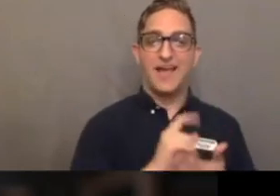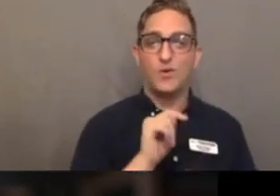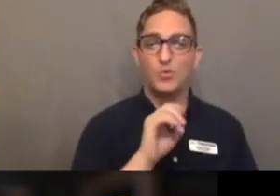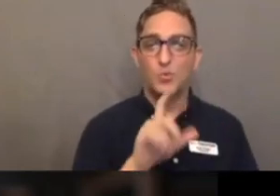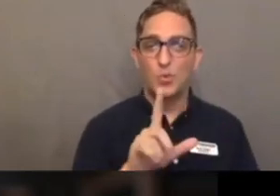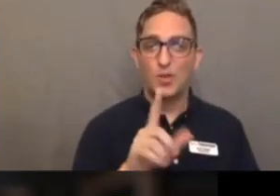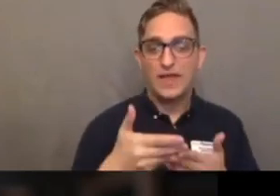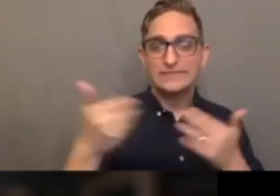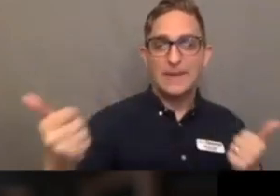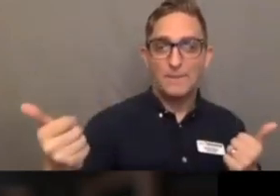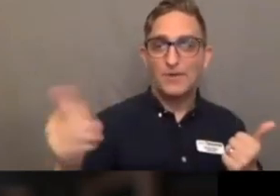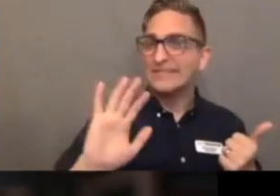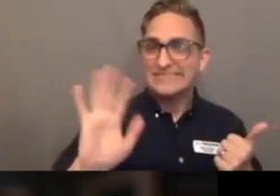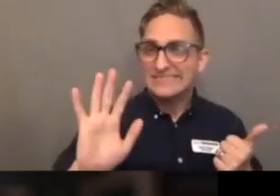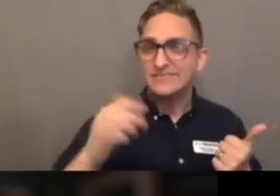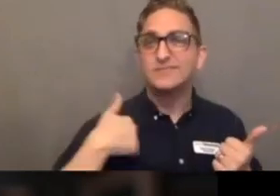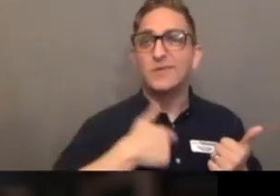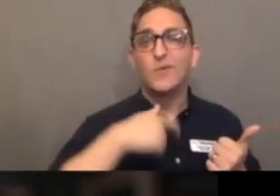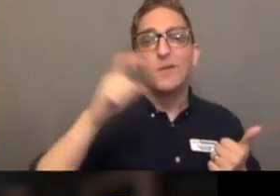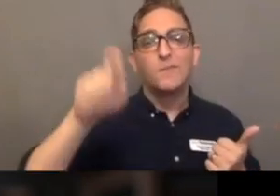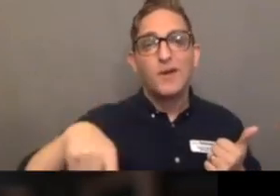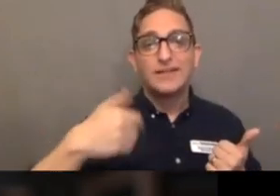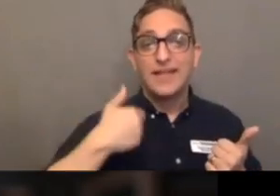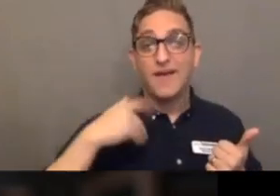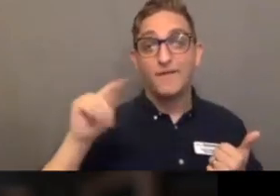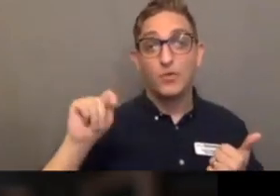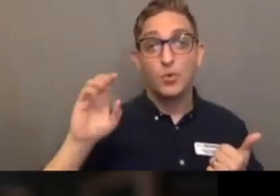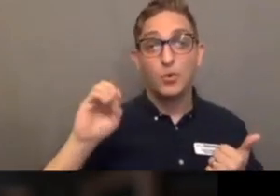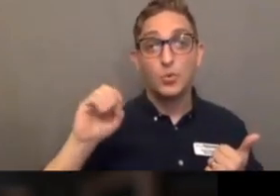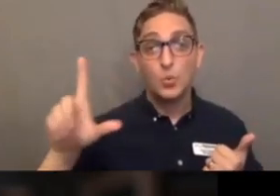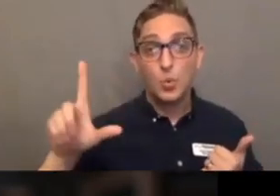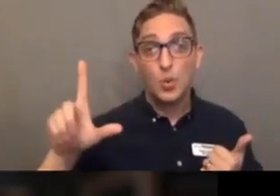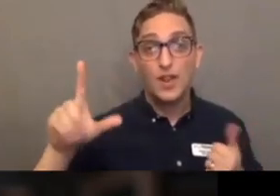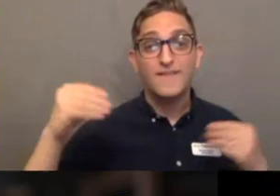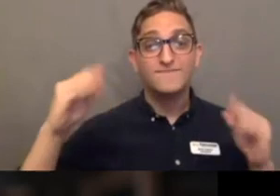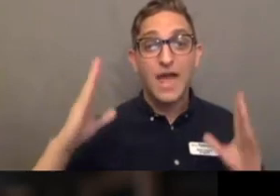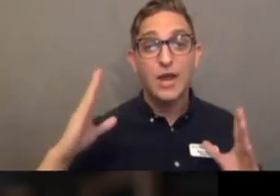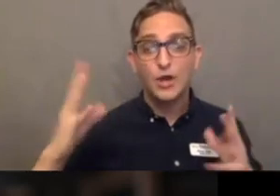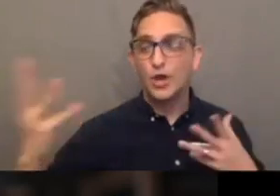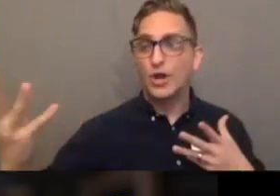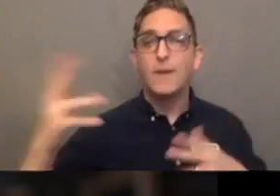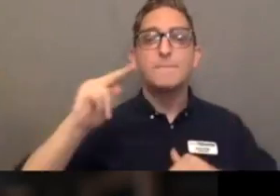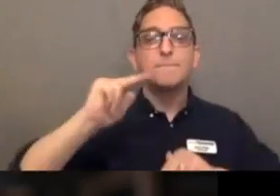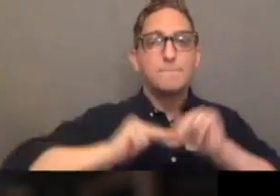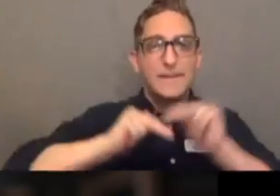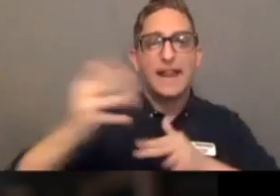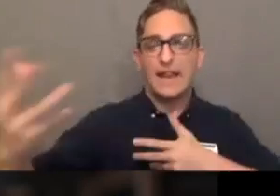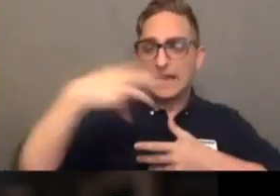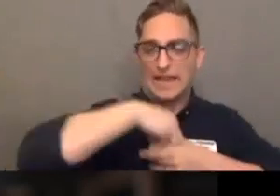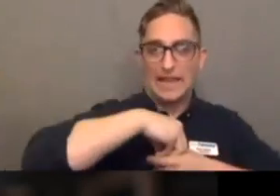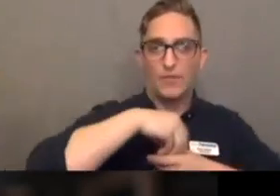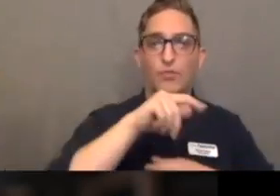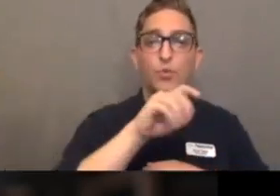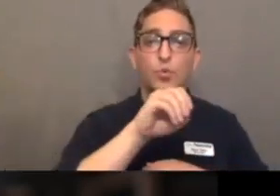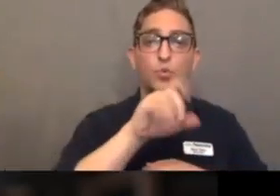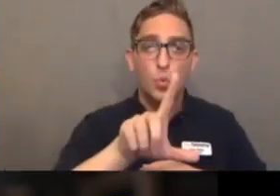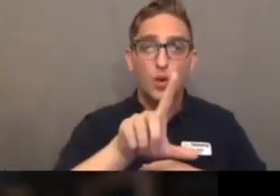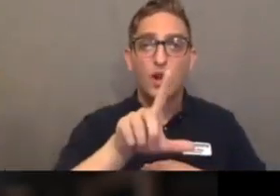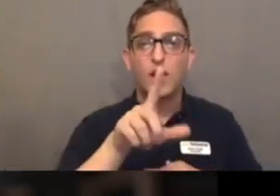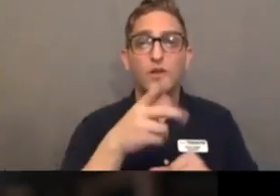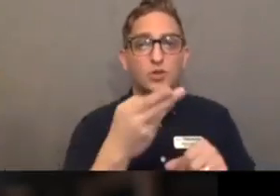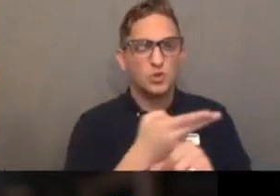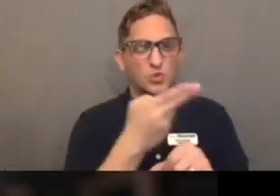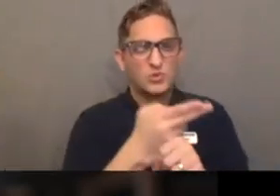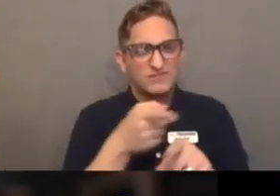need to do is to have the tool vendor build those tools in and potentially even use technology